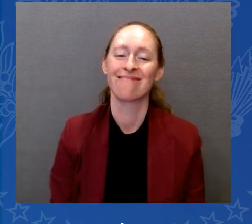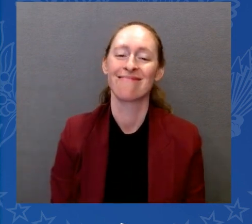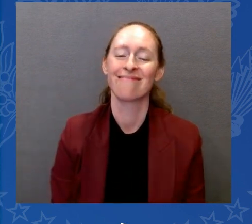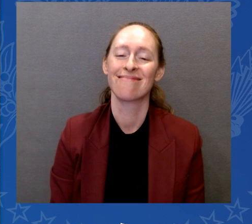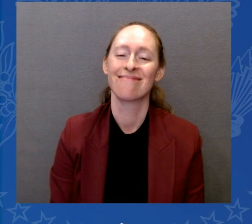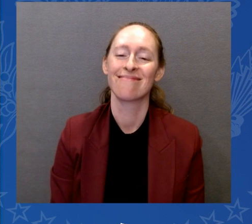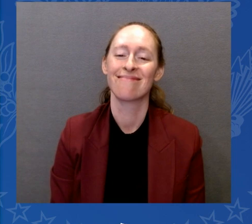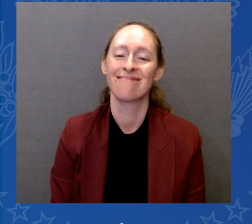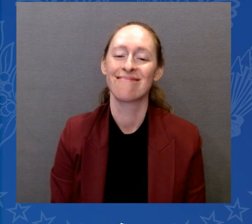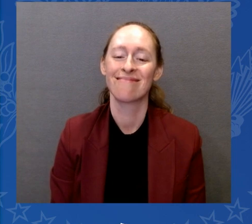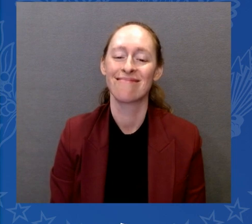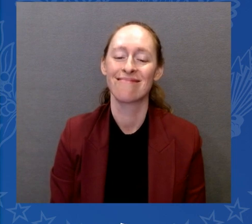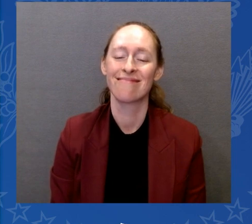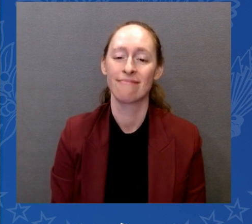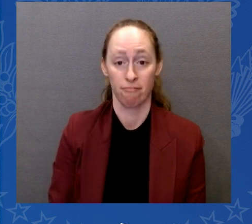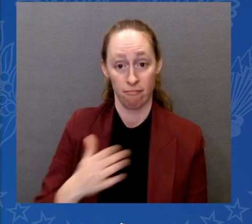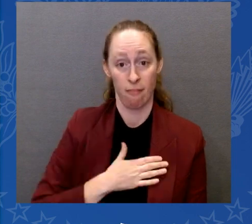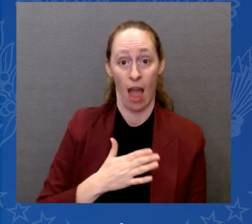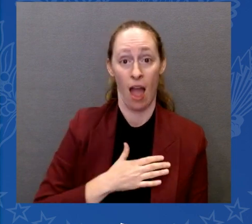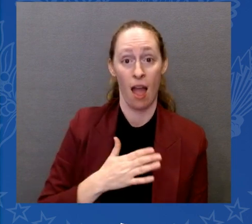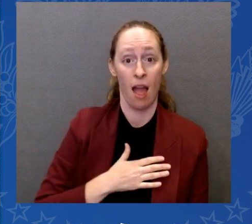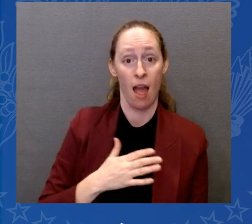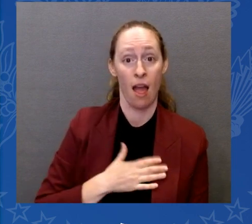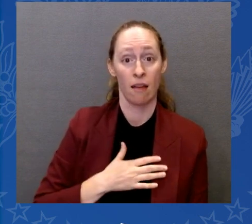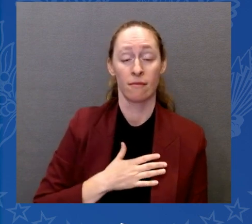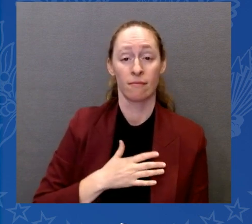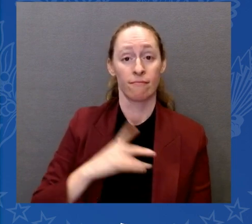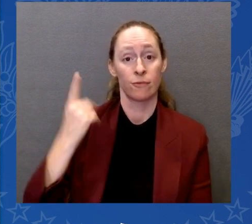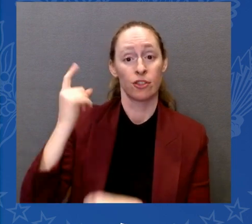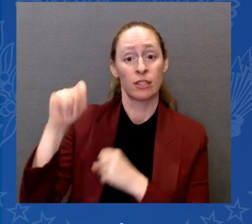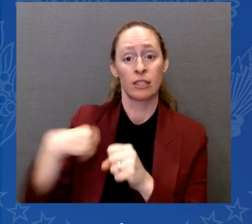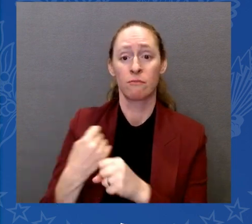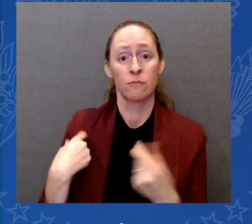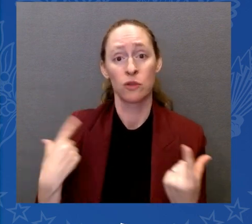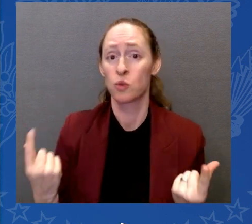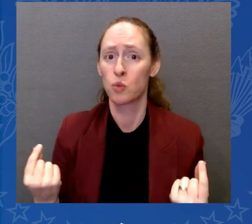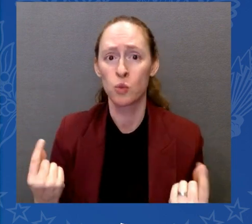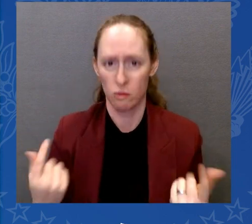and waters than any American President since John Kennedy. After the previous administration --